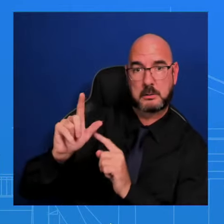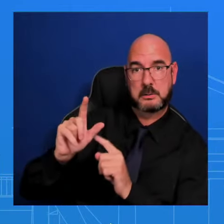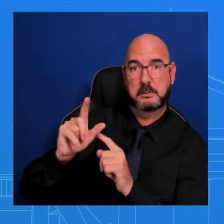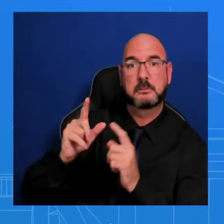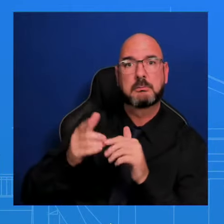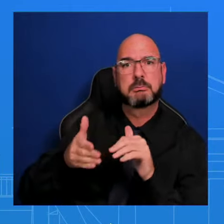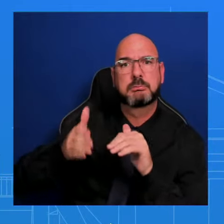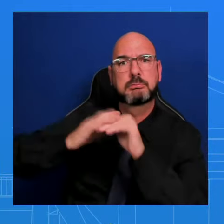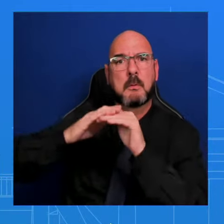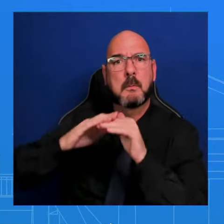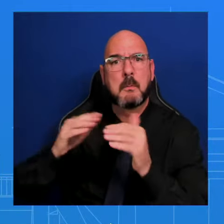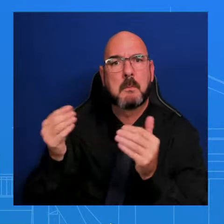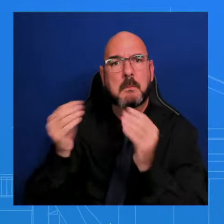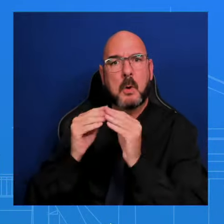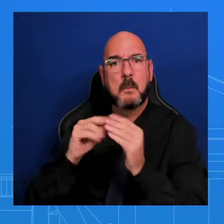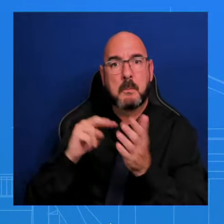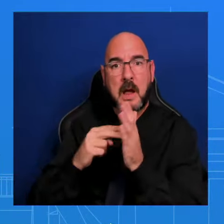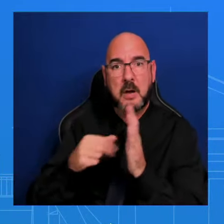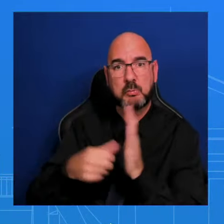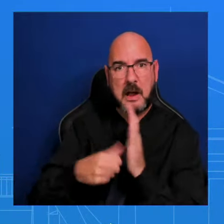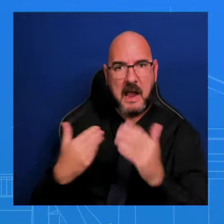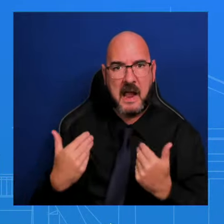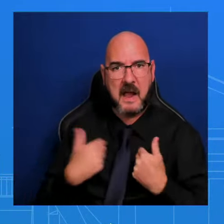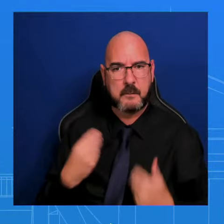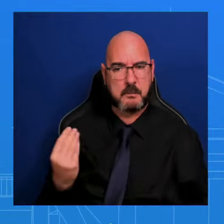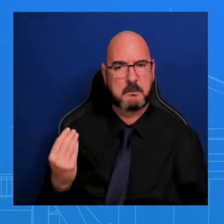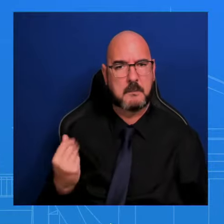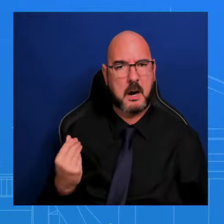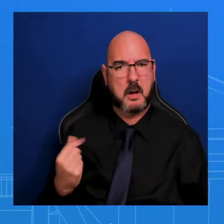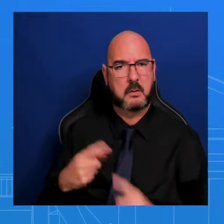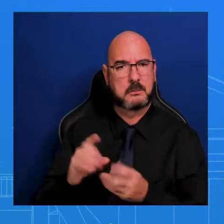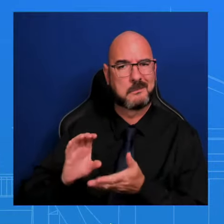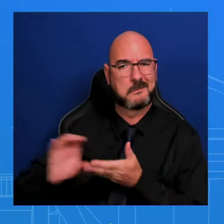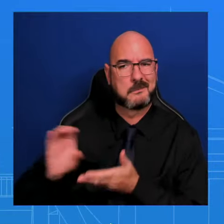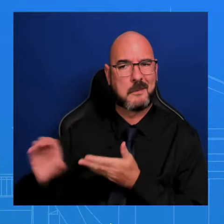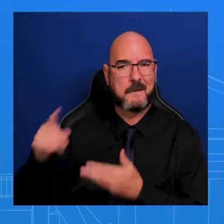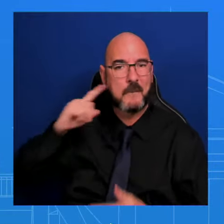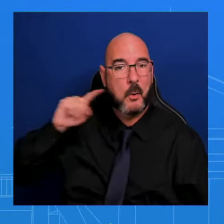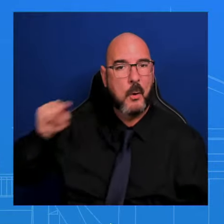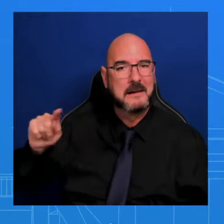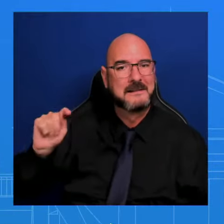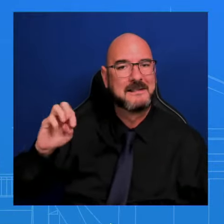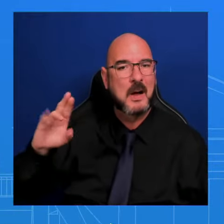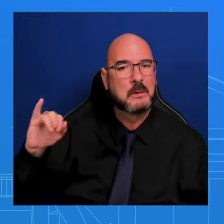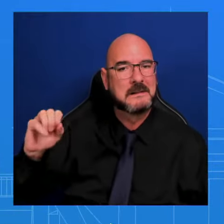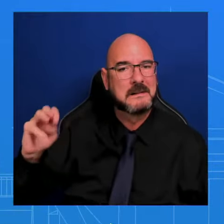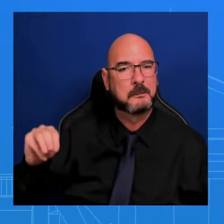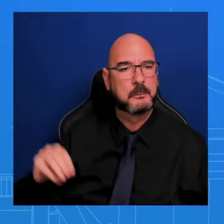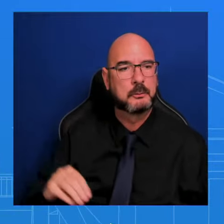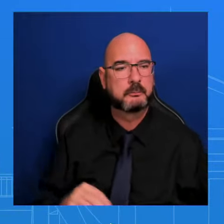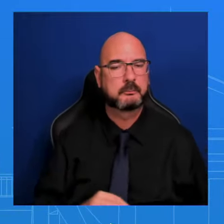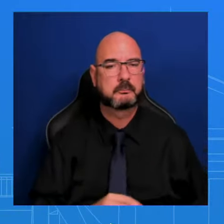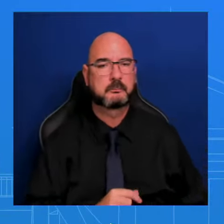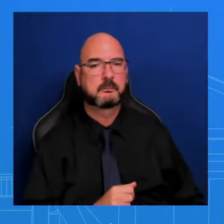Ms. Jean-Pierre: I -- I mean -- I wholeheartedly disagree that we're -- we're -- you know, we're -- our actions are giving --